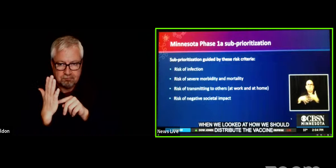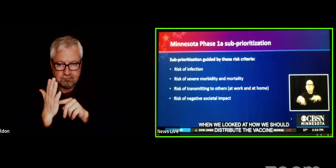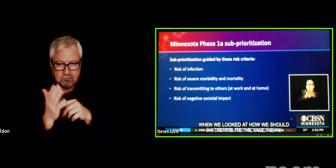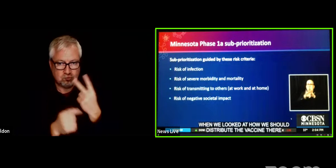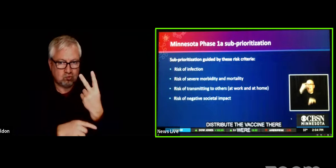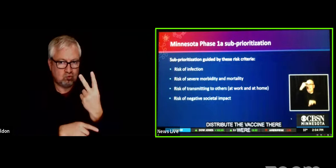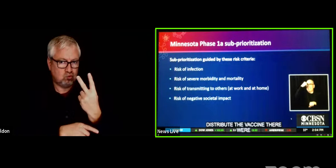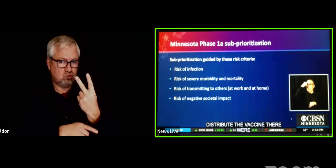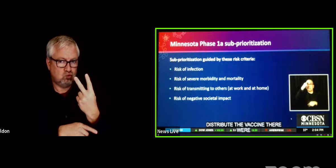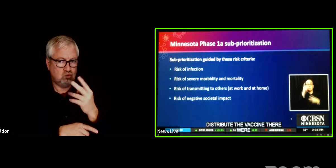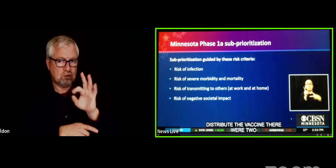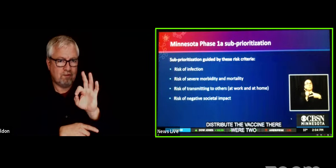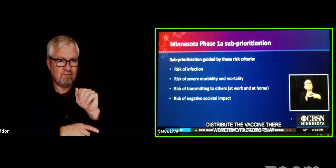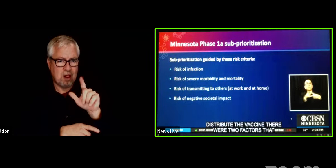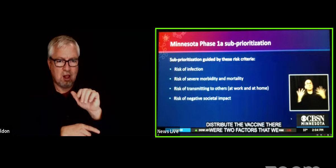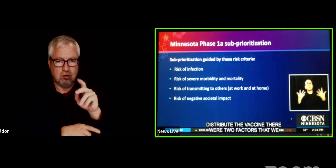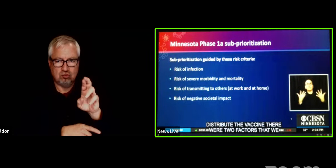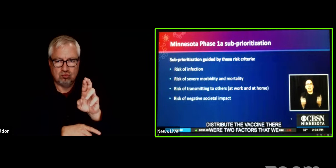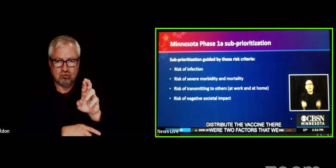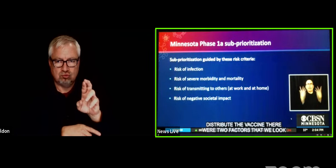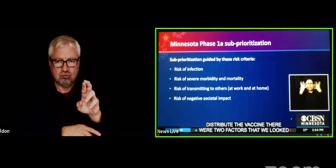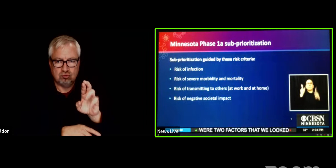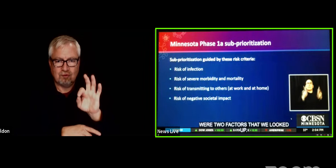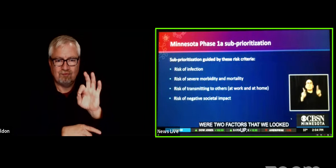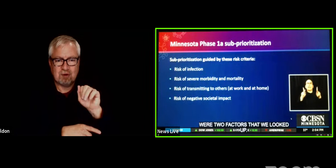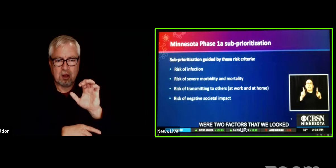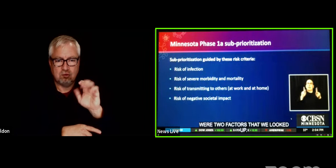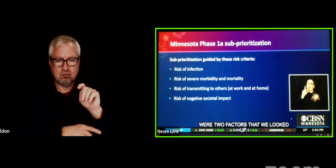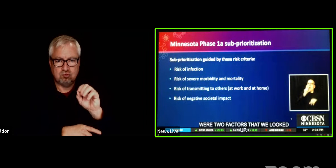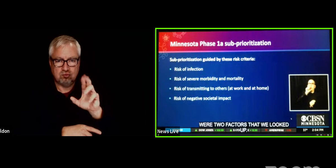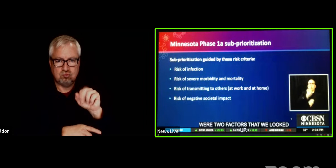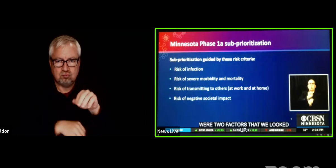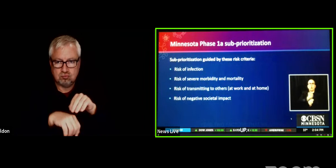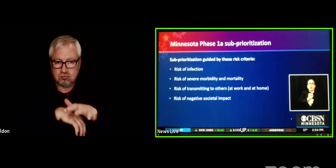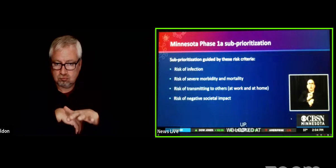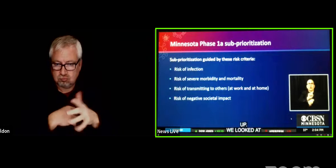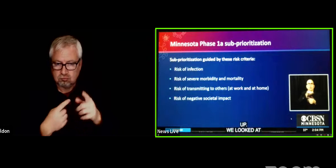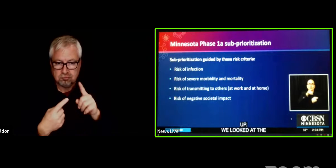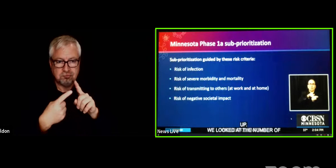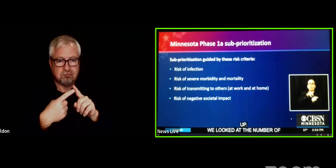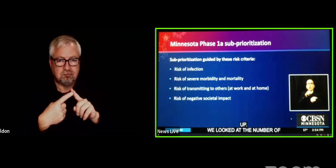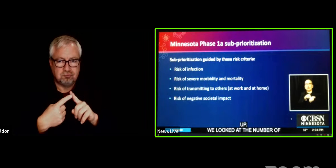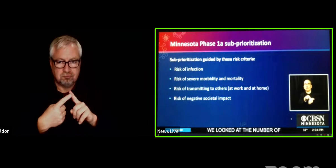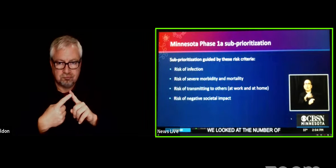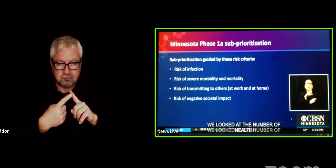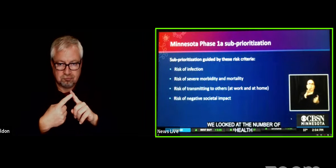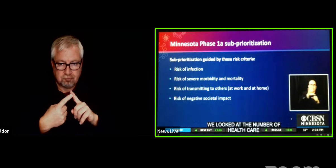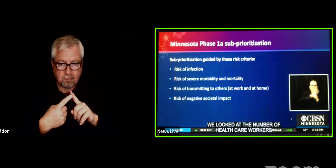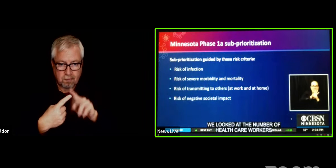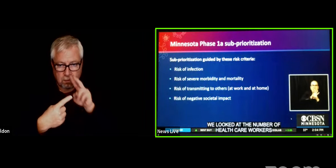CARE WORKERS IN A REGION OR IN THE STATE AS WELL AS THE NUMBER OF RESIDENTS